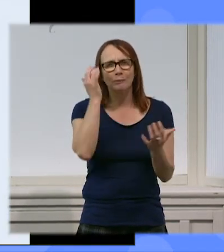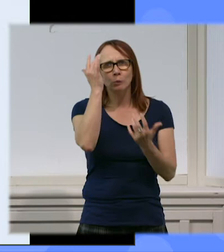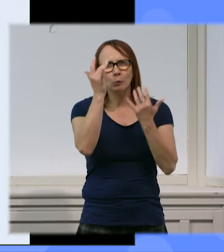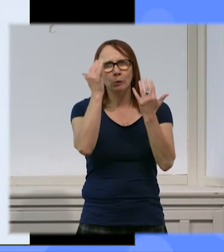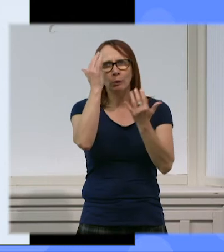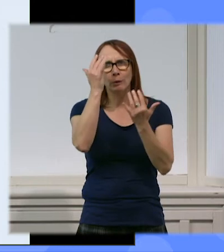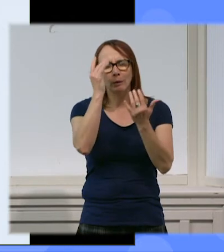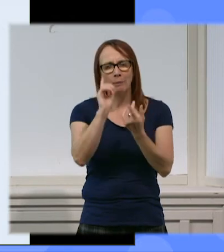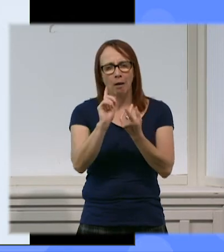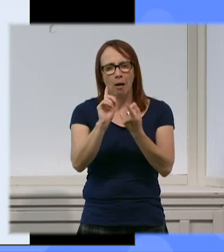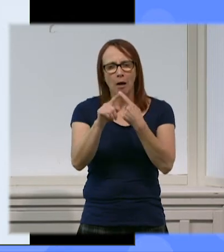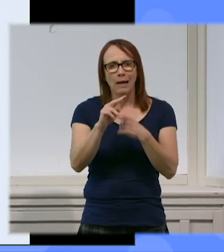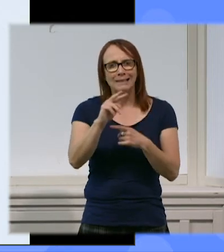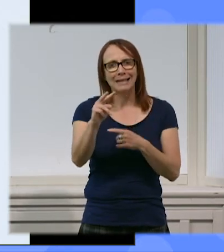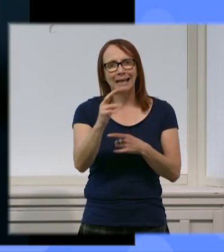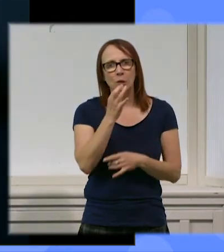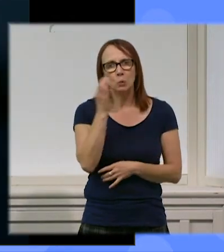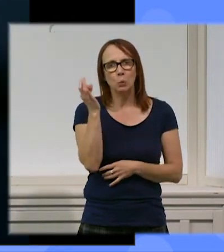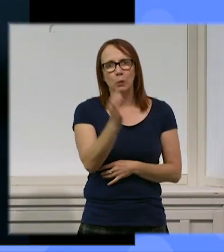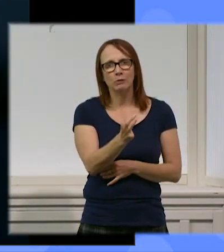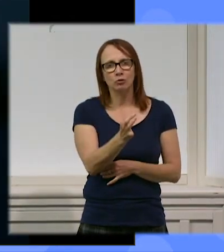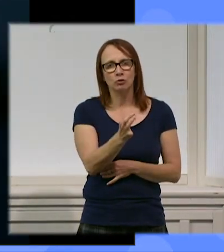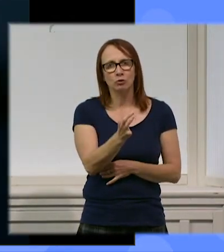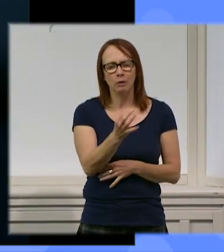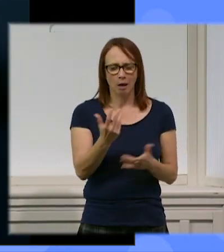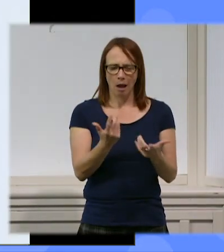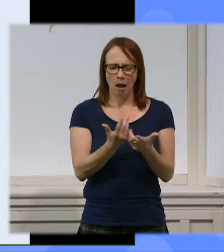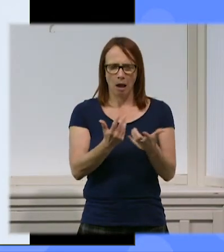question of the assembly we met which is very best can we overcome the challenges